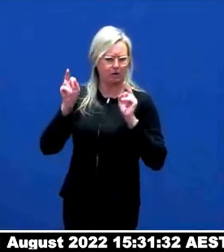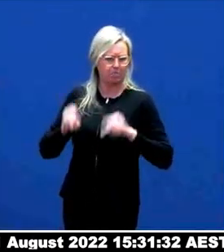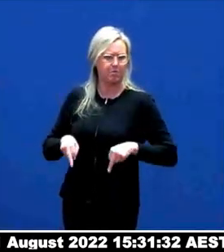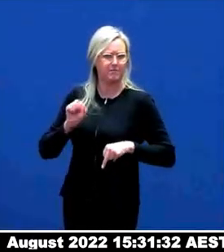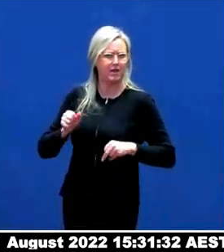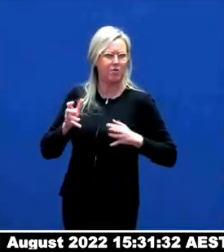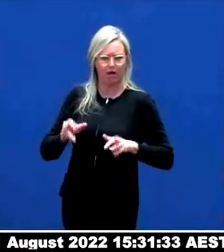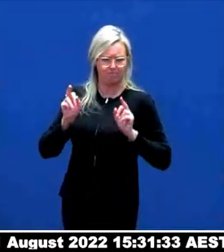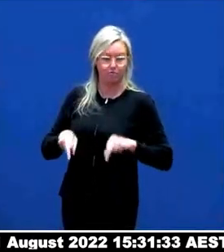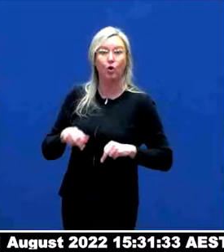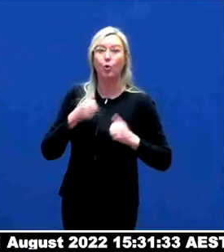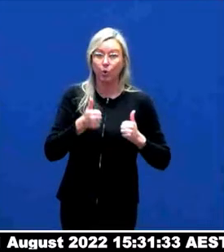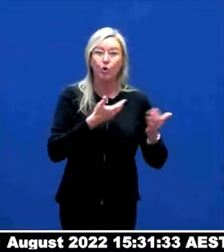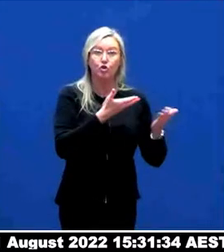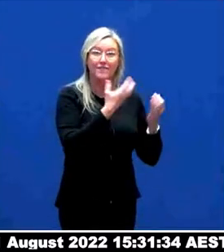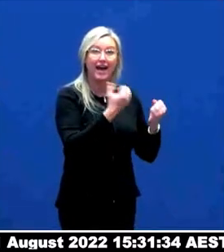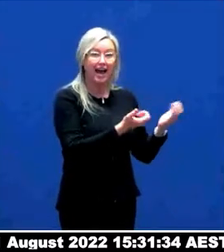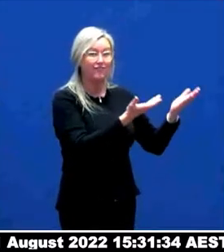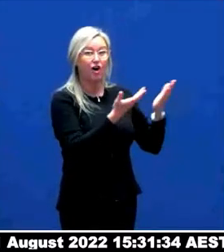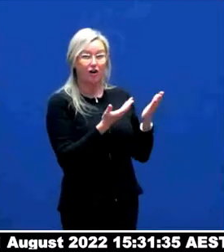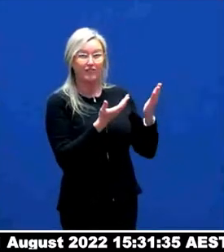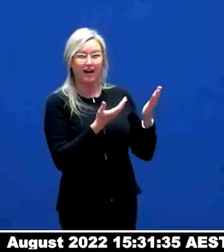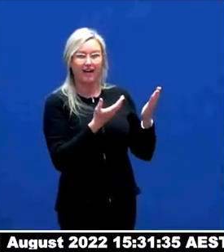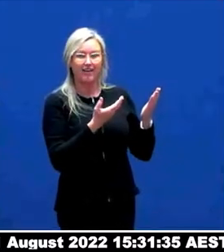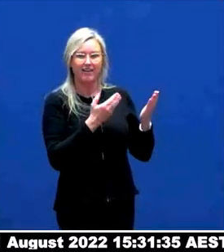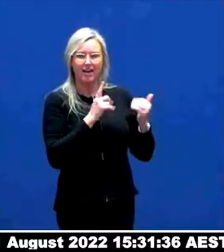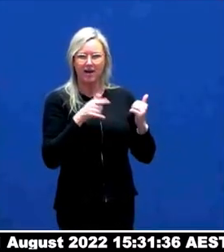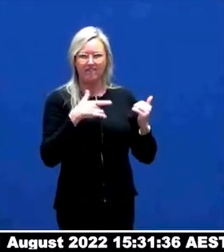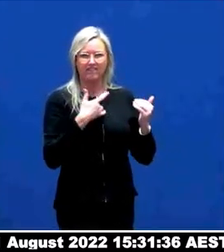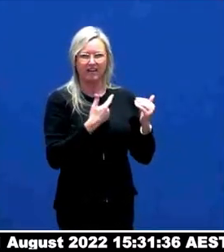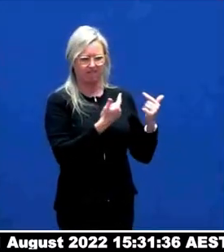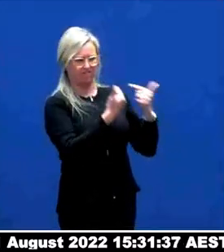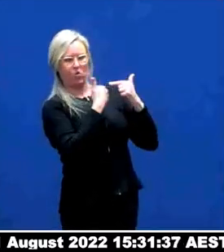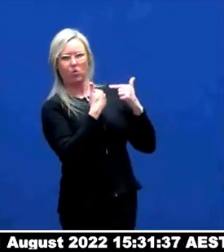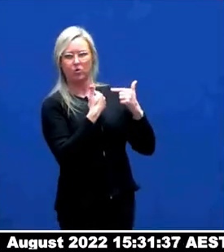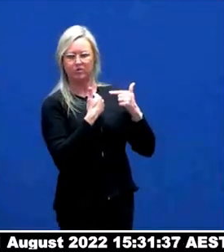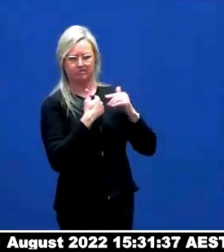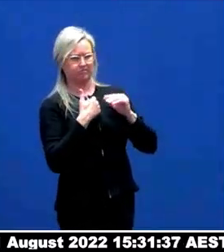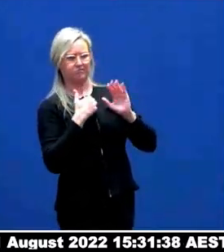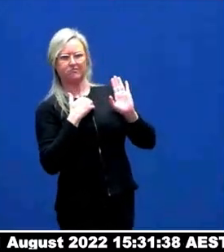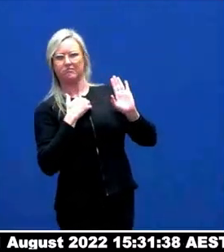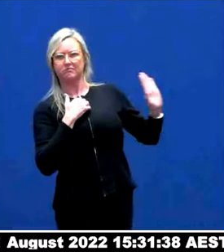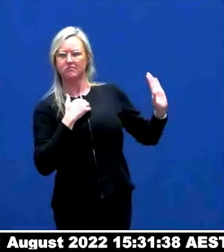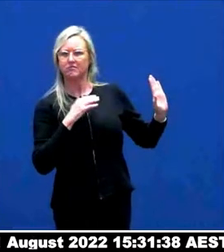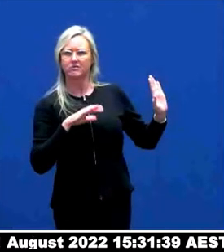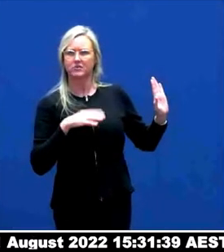It's great that these services are offered but if they feel that they're pushed on them, then no. MS EASTMAN: Not into it.